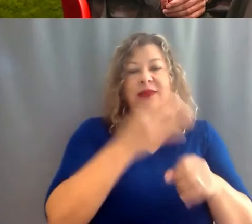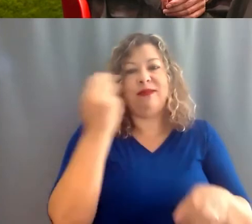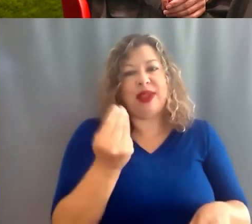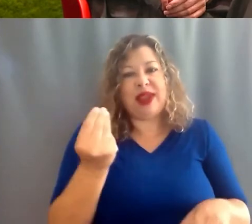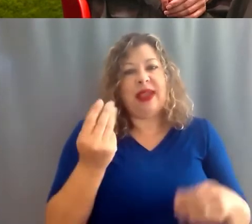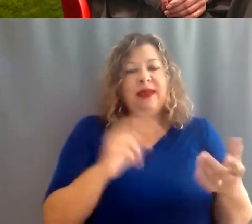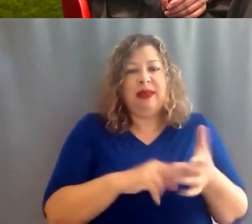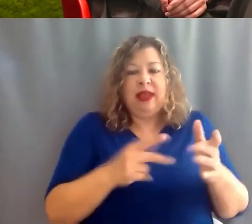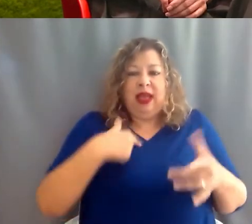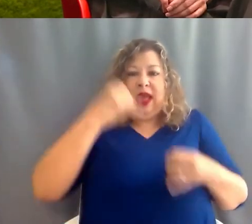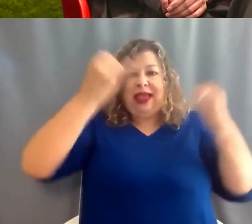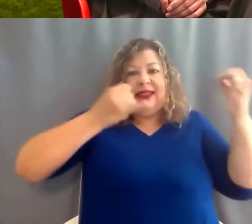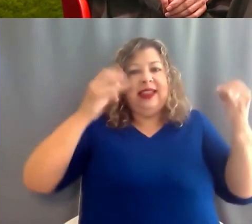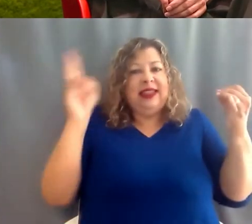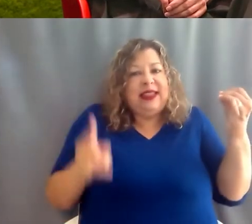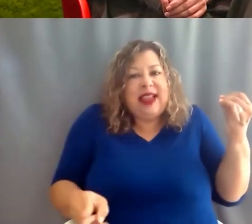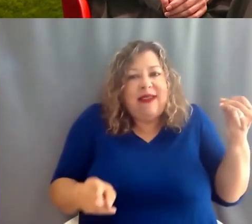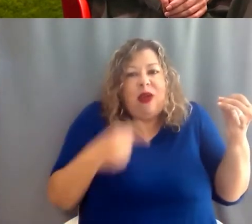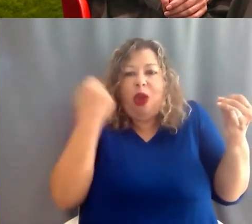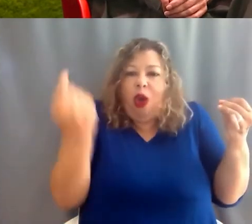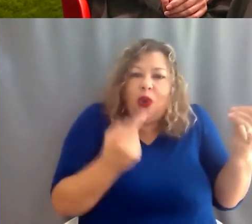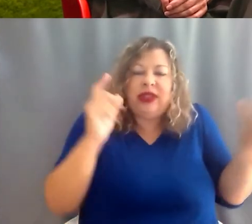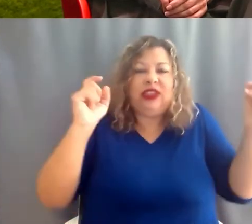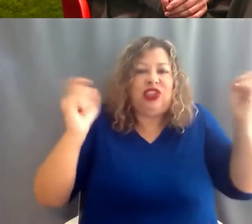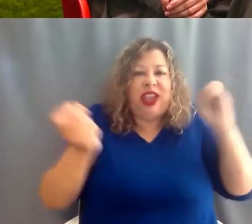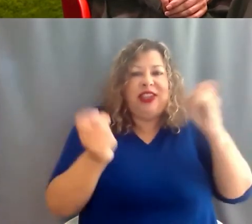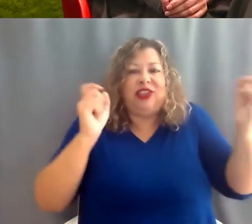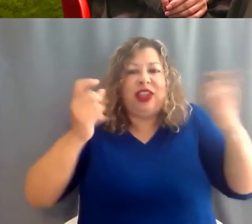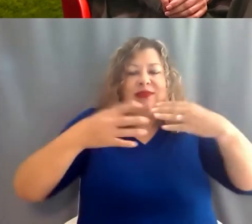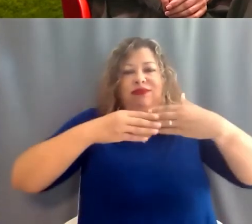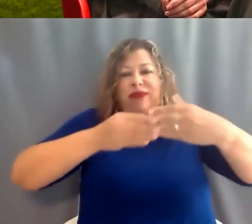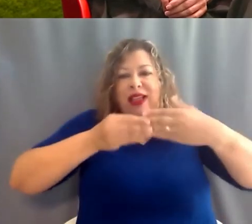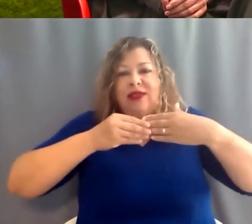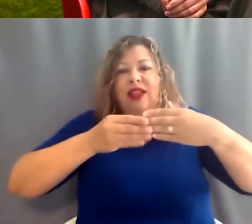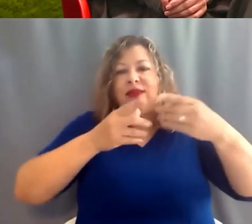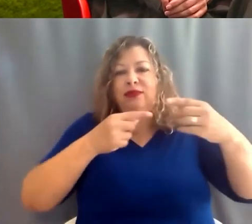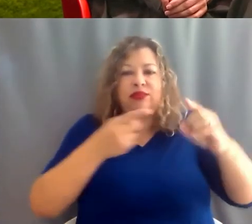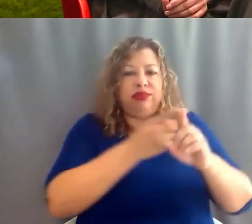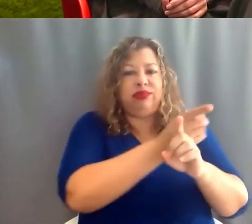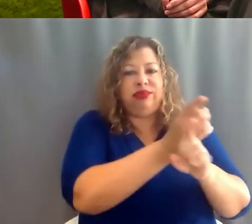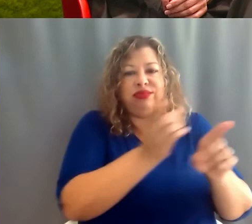So the idea is it's always changing, it's always developing, and I think this is the argument for a class like this.